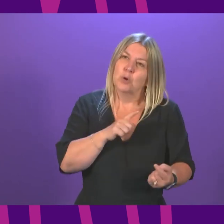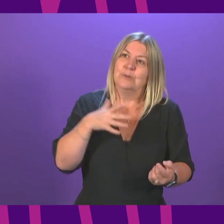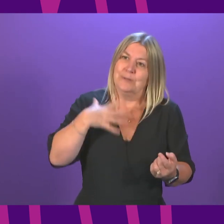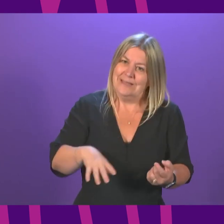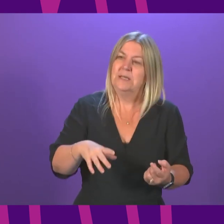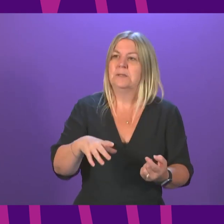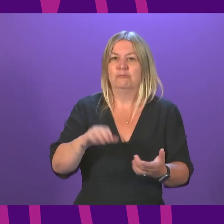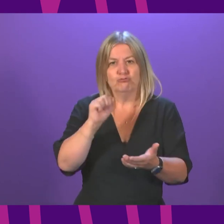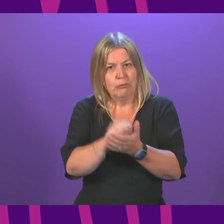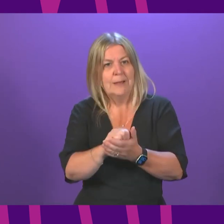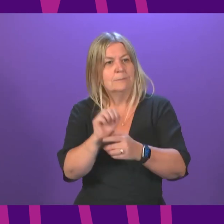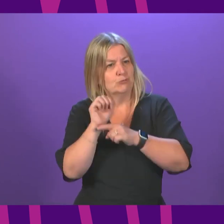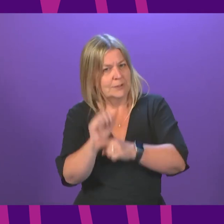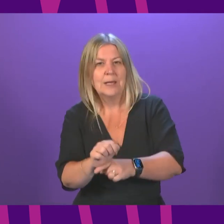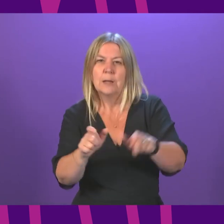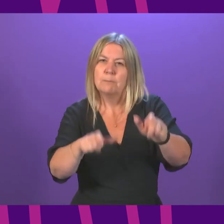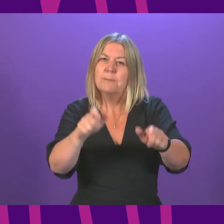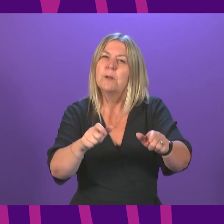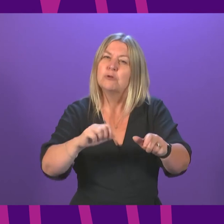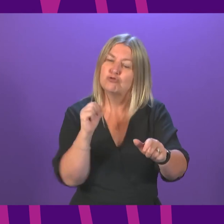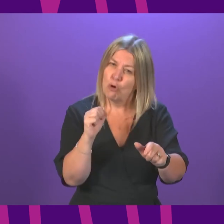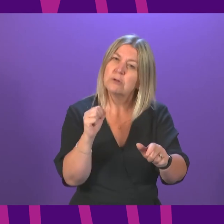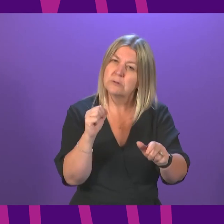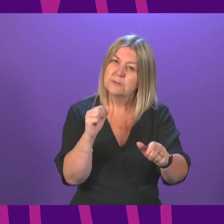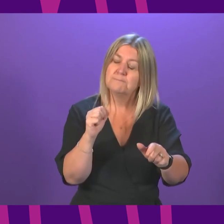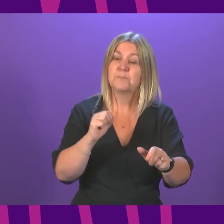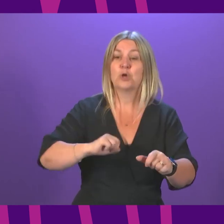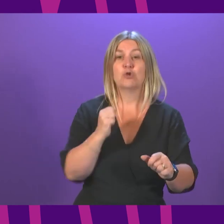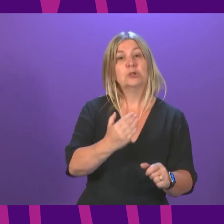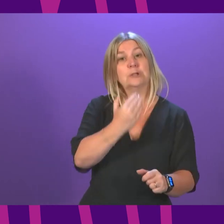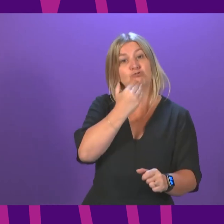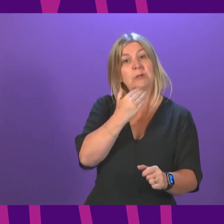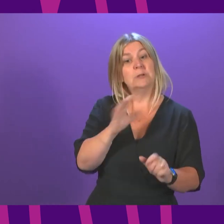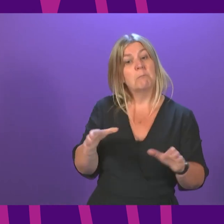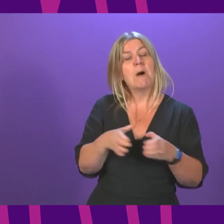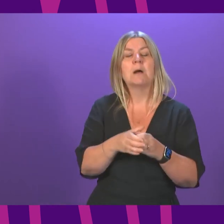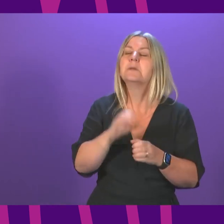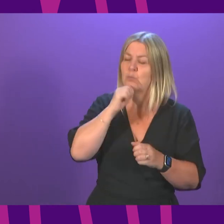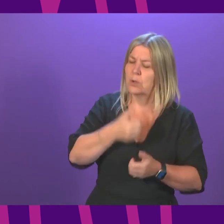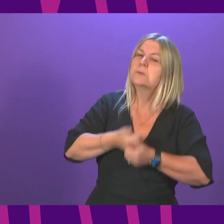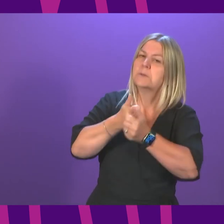be sitting in public if councils are doing so. It is good when members on the Government